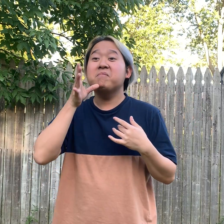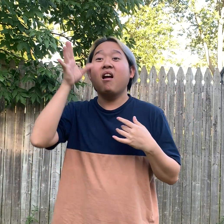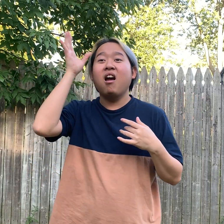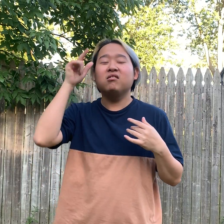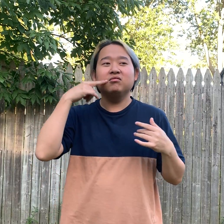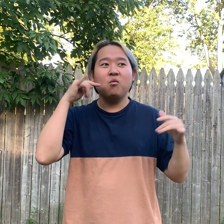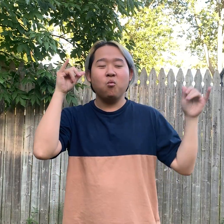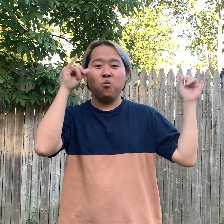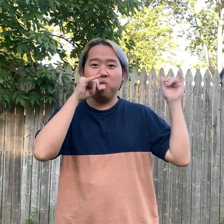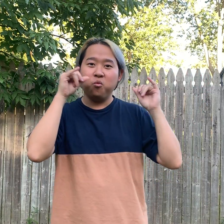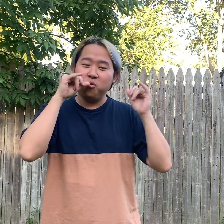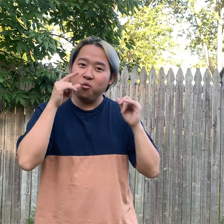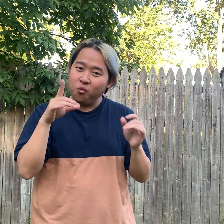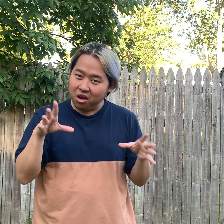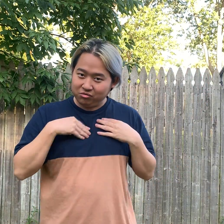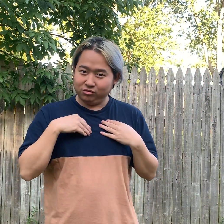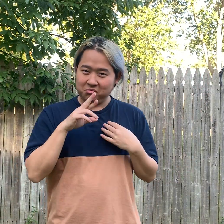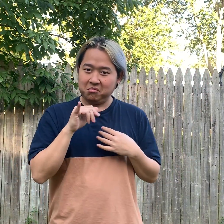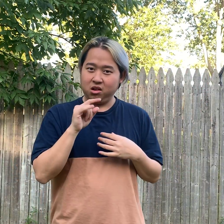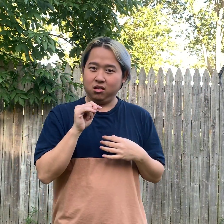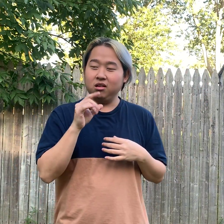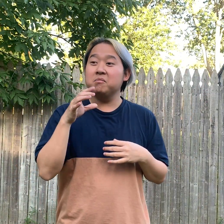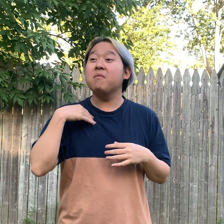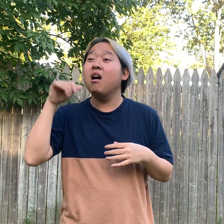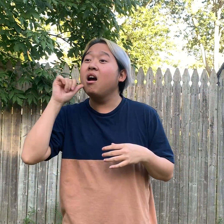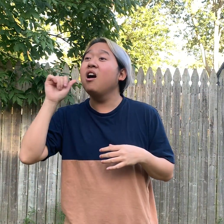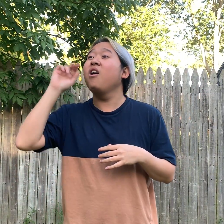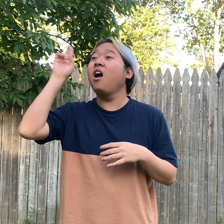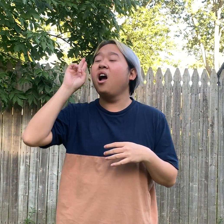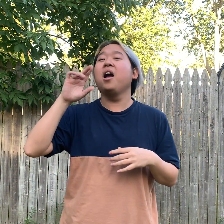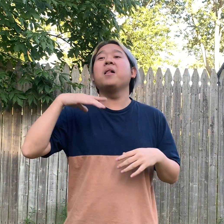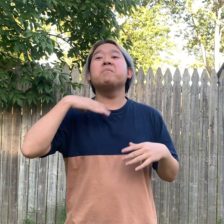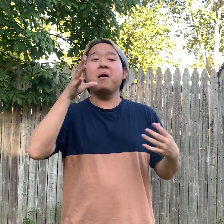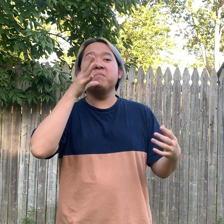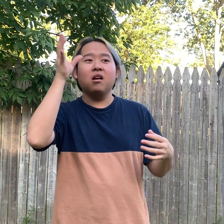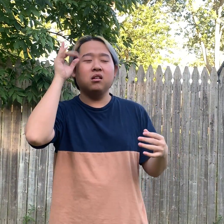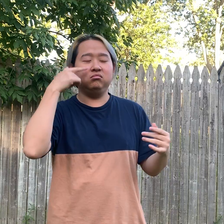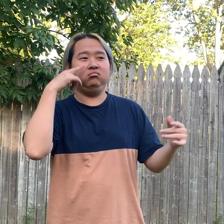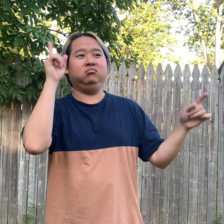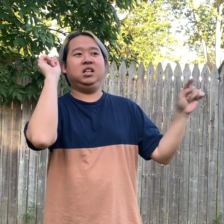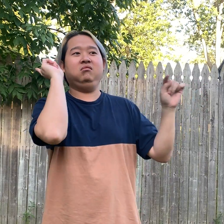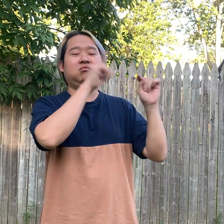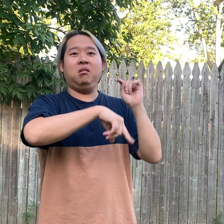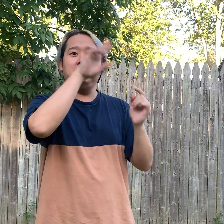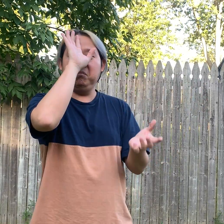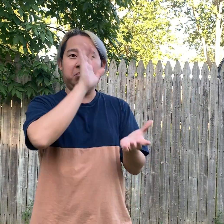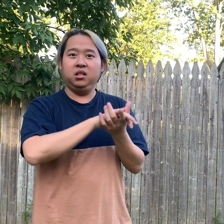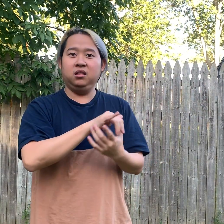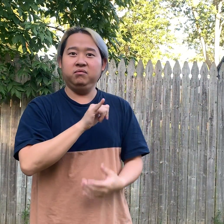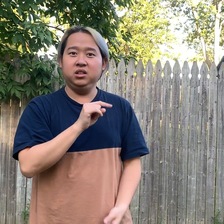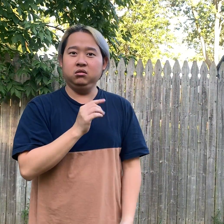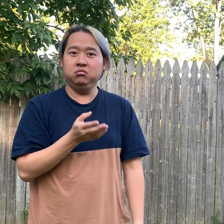My family was dumbfounded! They couldn't believe I had been accepted!